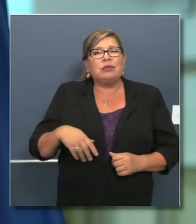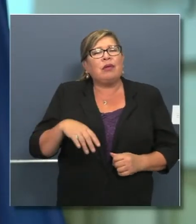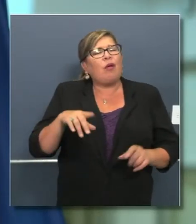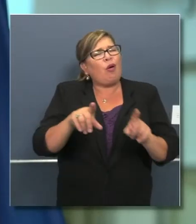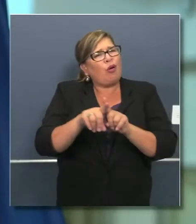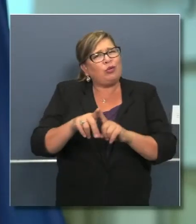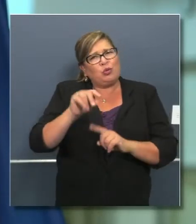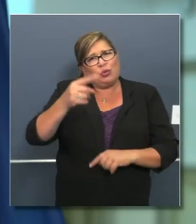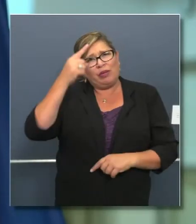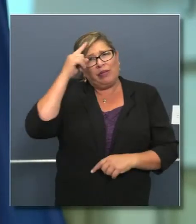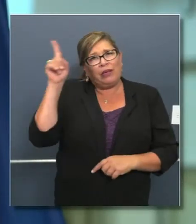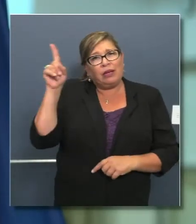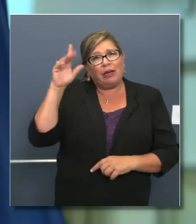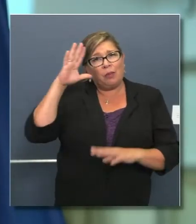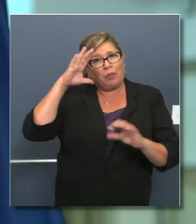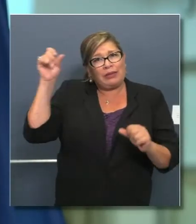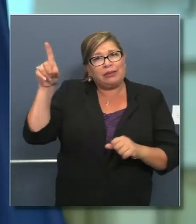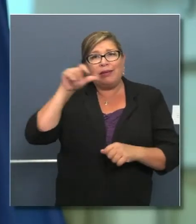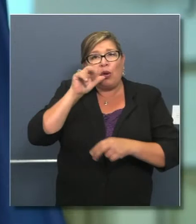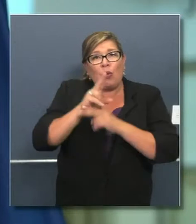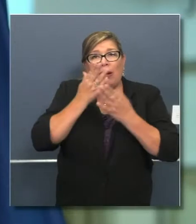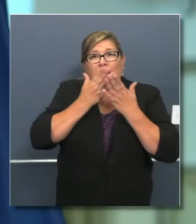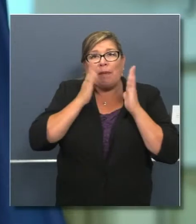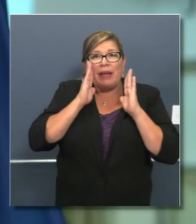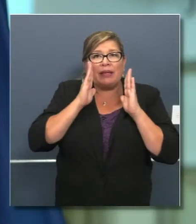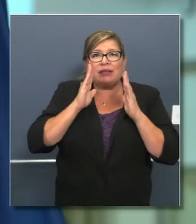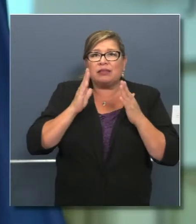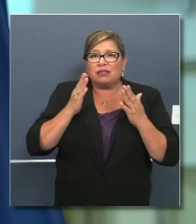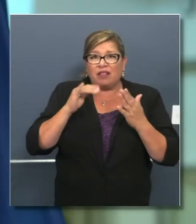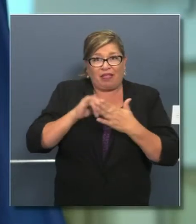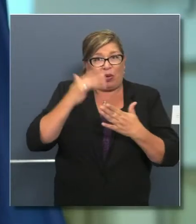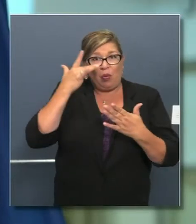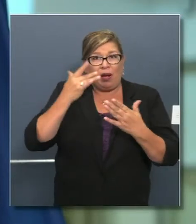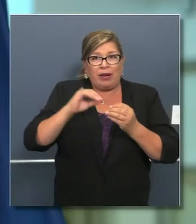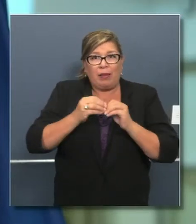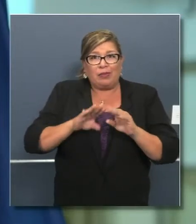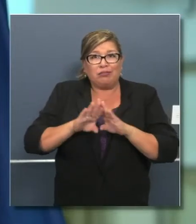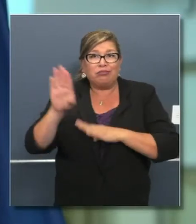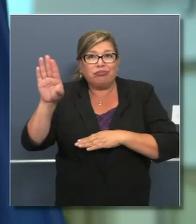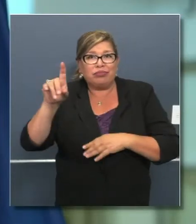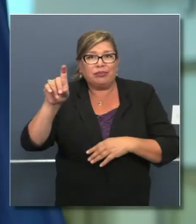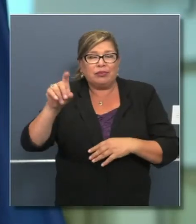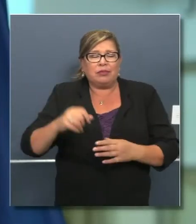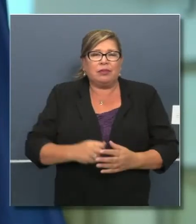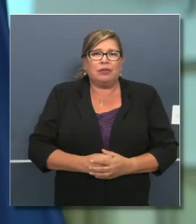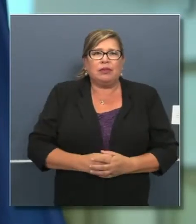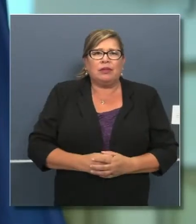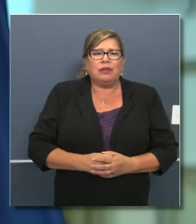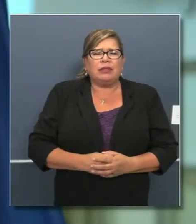grow here thank you yeah I don't know about this horse race frame California led the nation's the